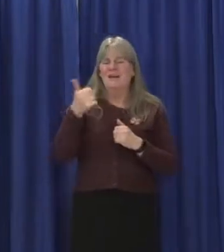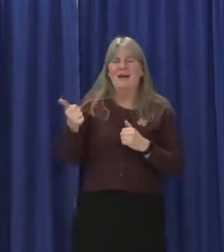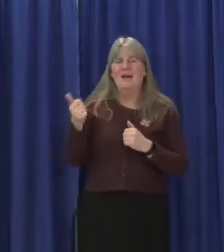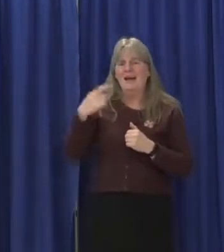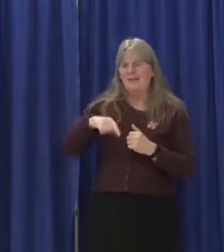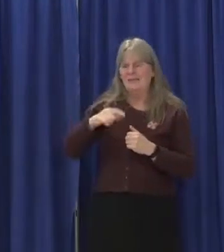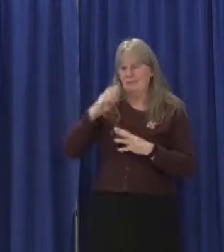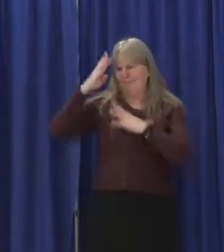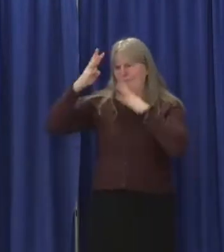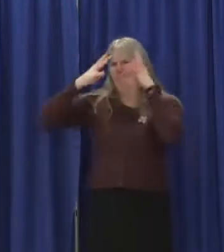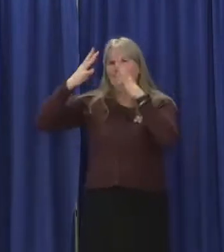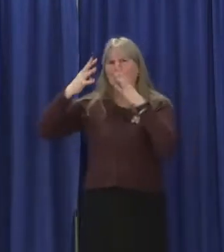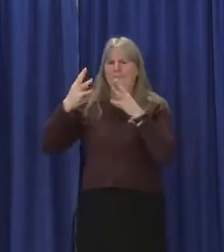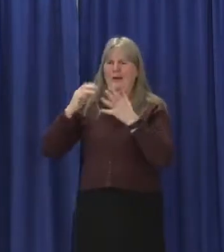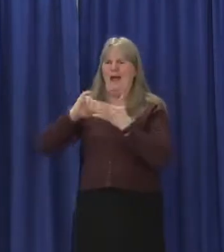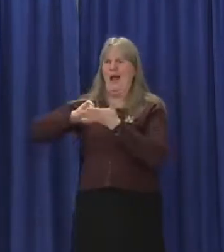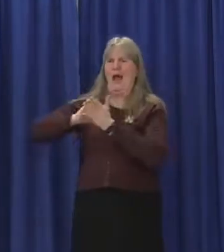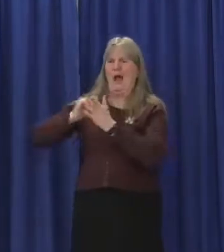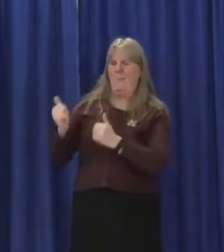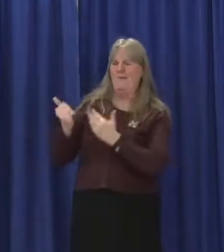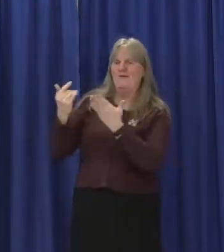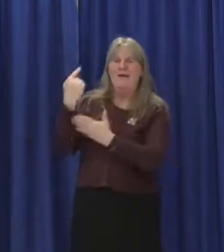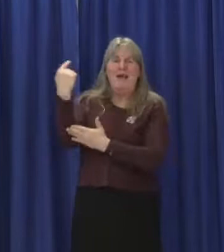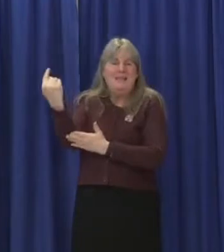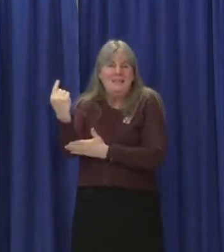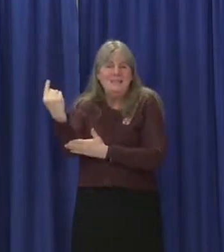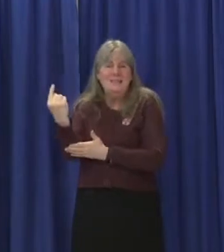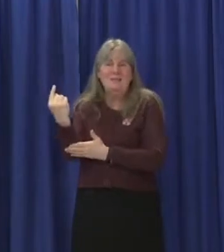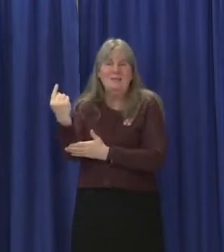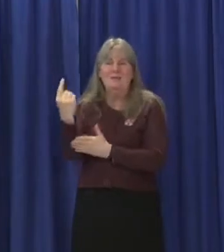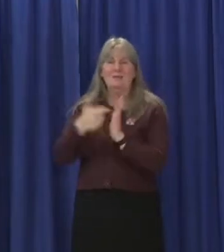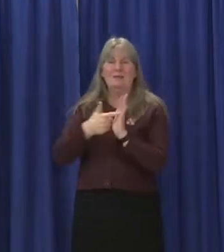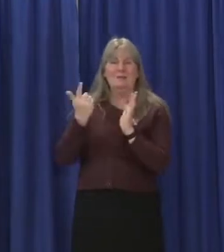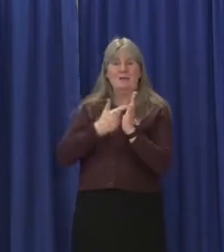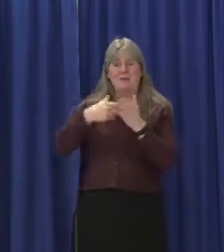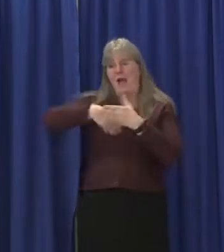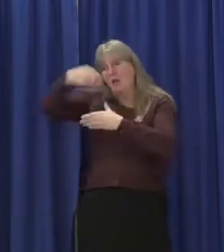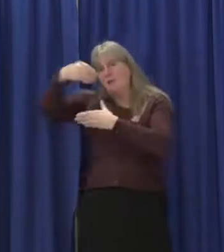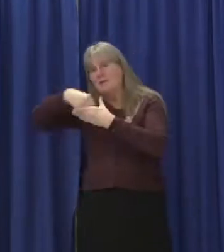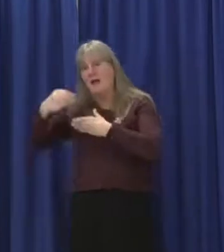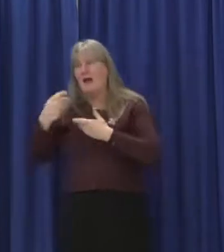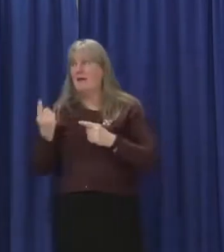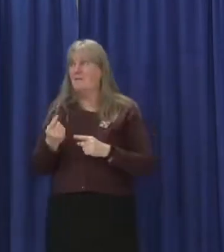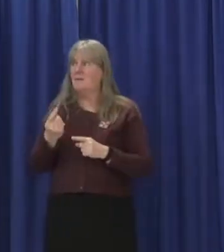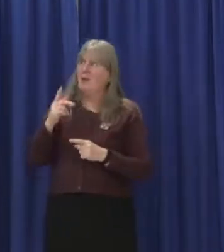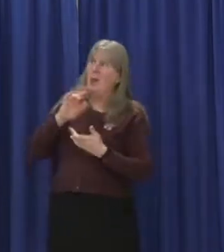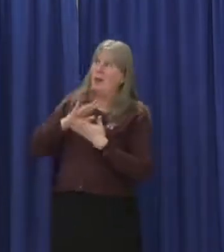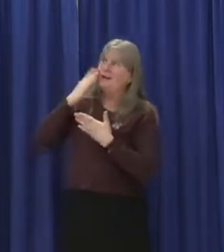creative ways to maybe moving outdoors, which seems like a possibility today. About two weeks it didn't.